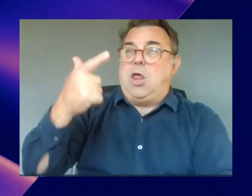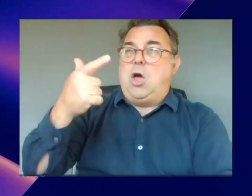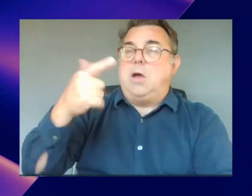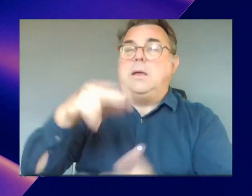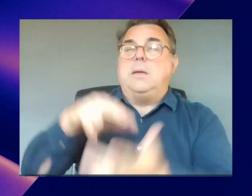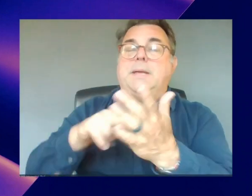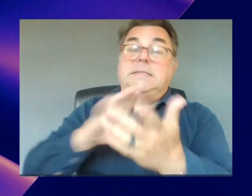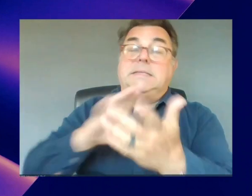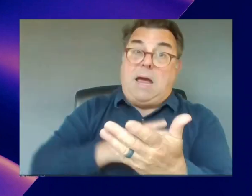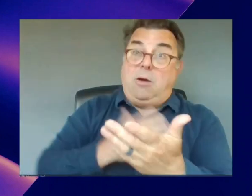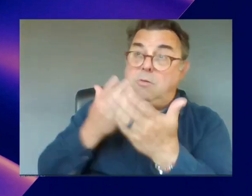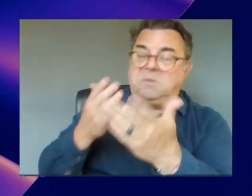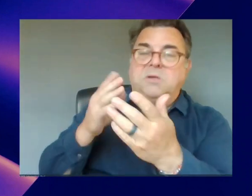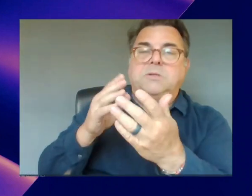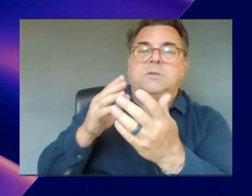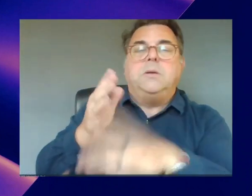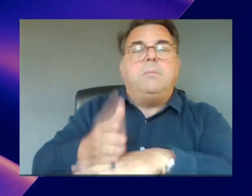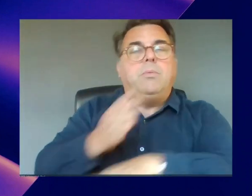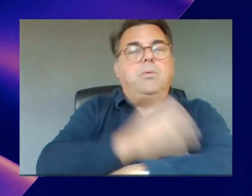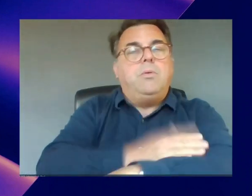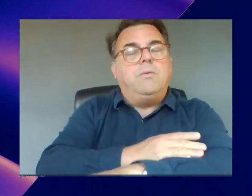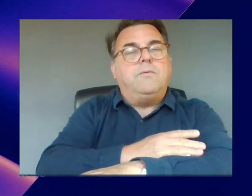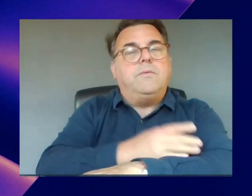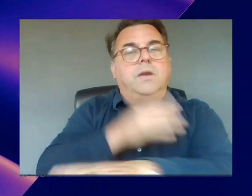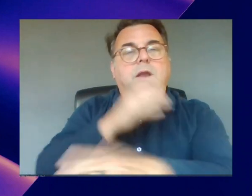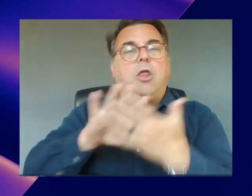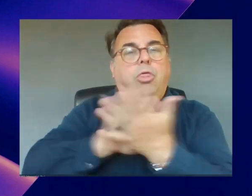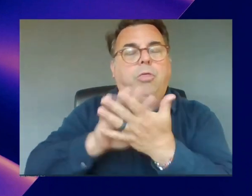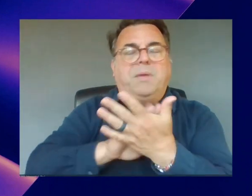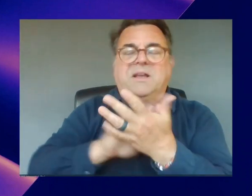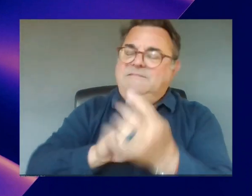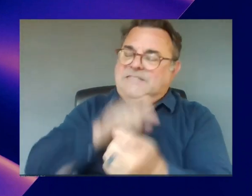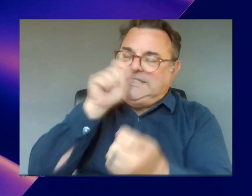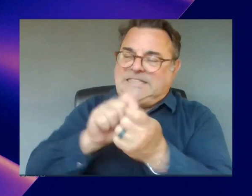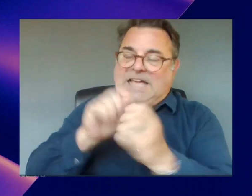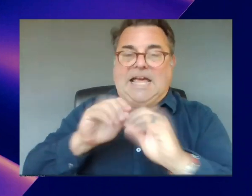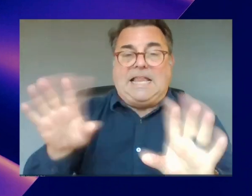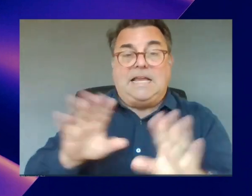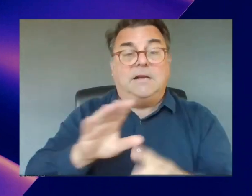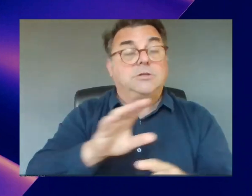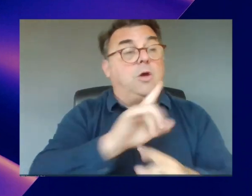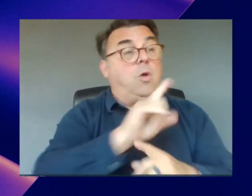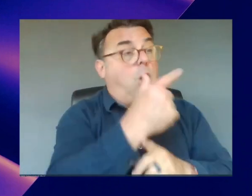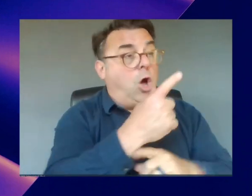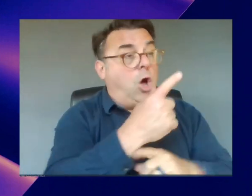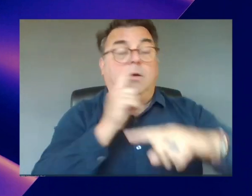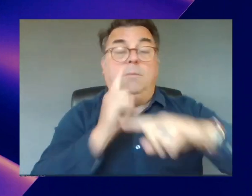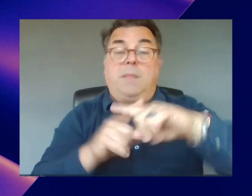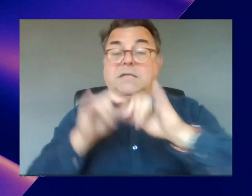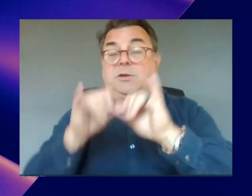because our recommendations are now driven, not only just from the metrics, but from the logs as well. So that's how we're kind of feeding that to your customer